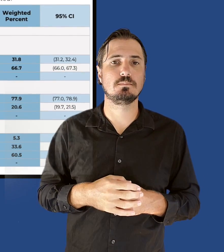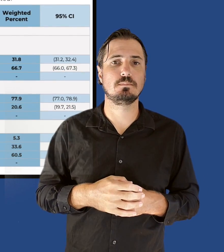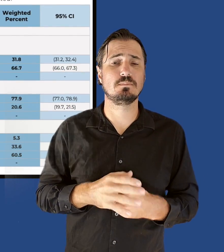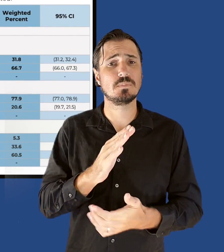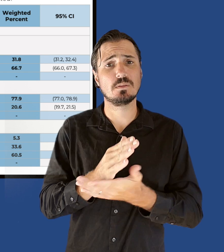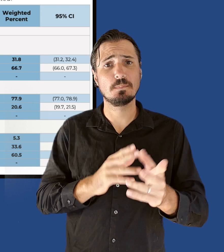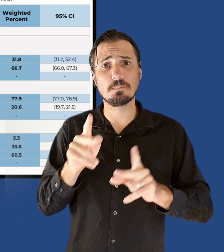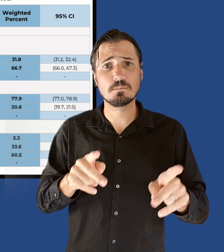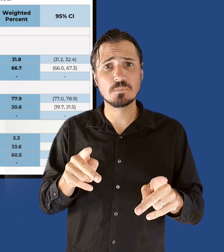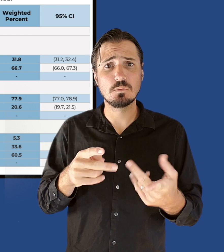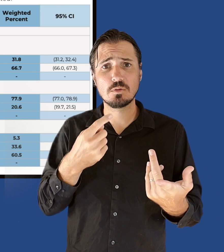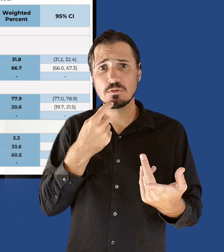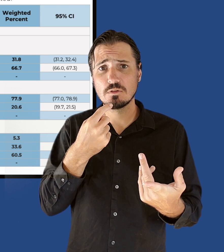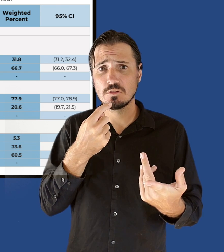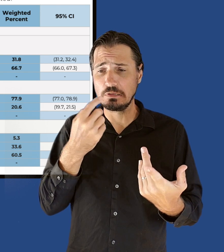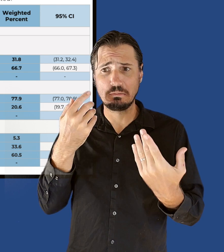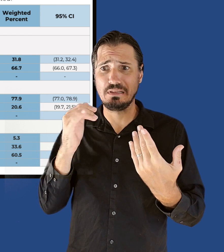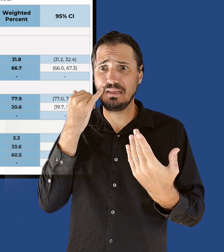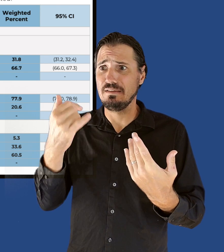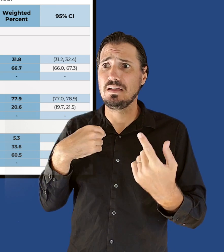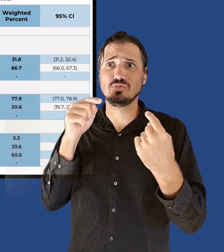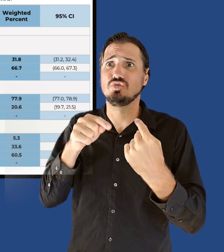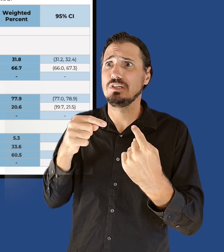Some said they did not know where to seek help if they needed it.